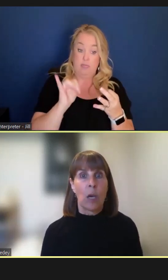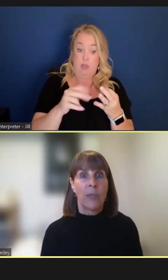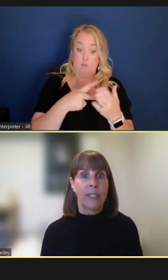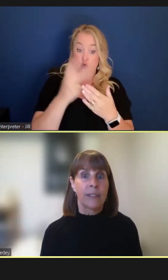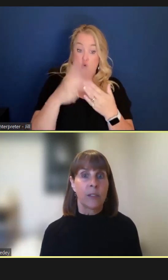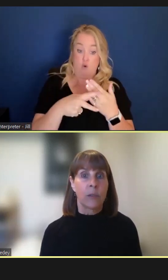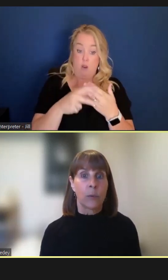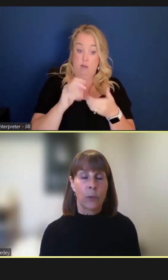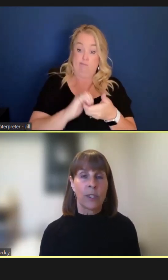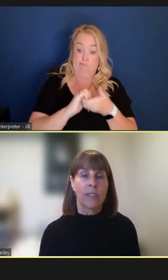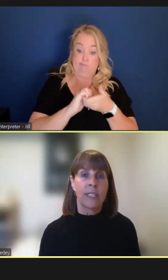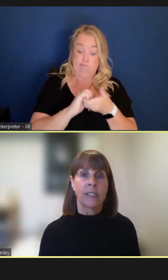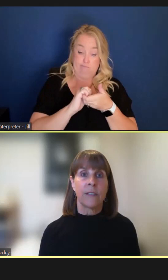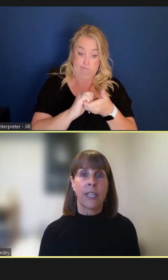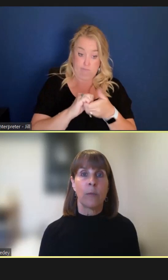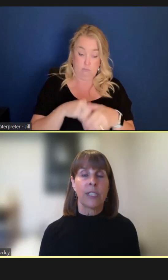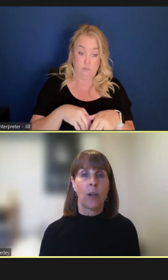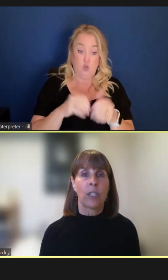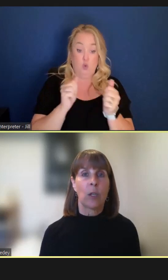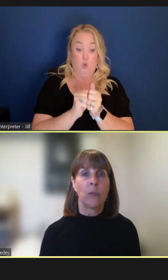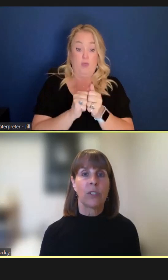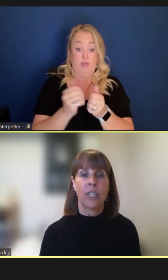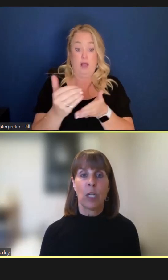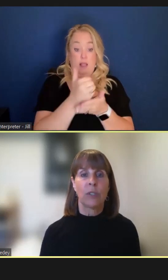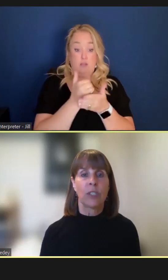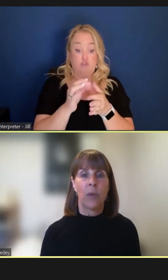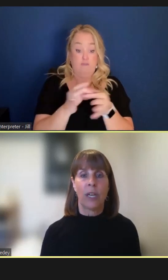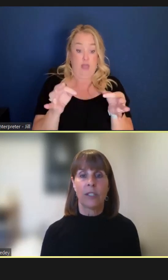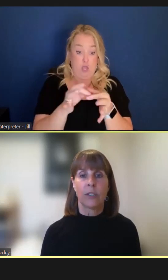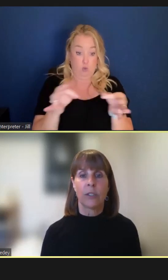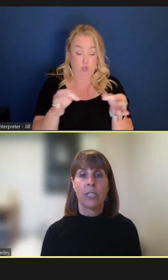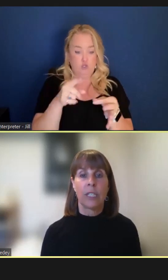because through the collection of language outcomes you're able to monitor